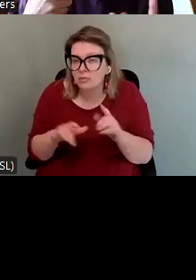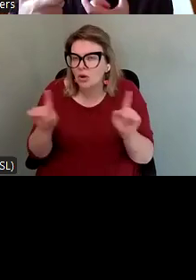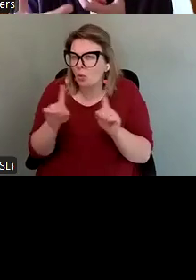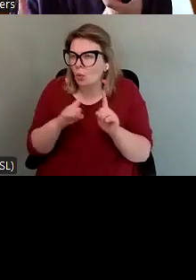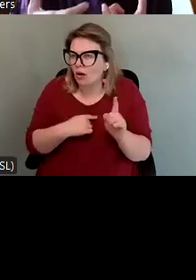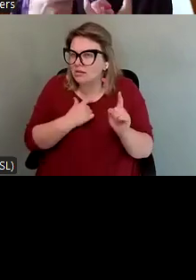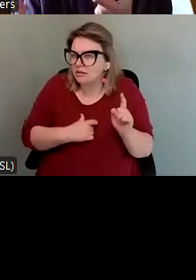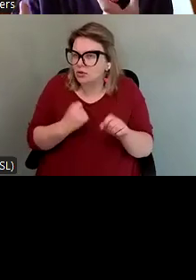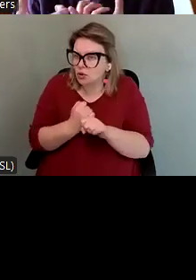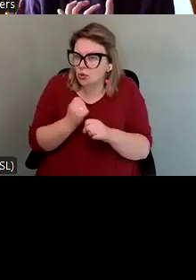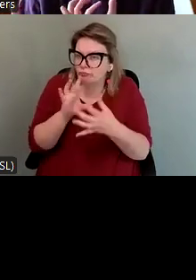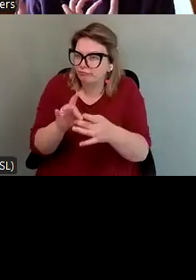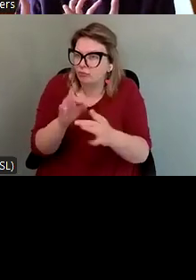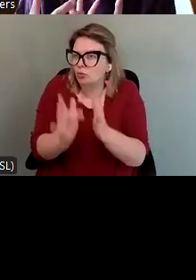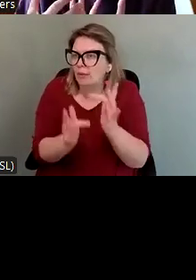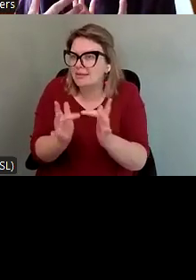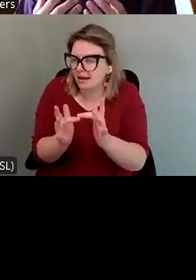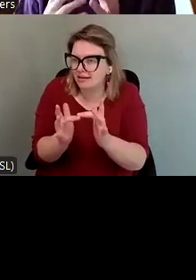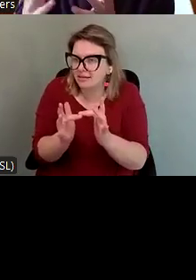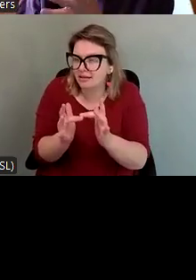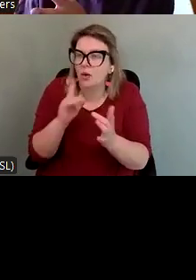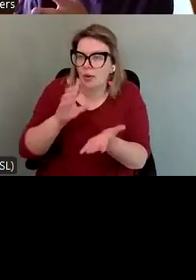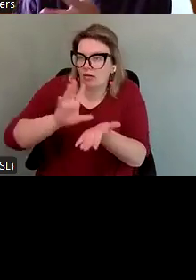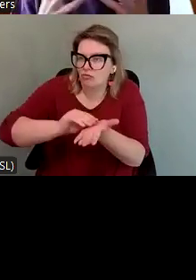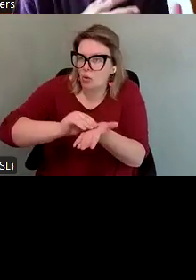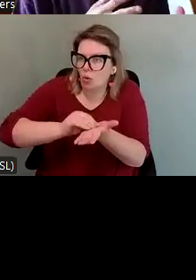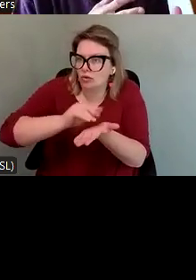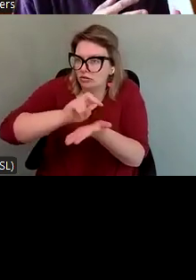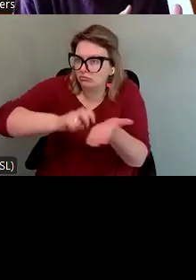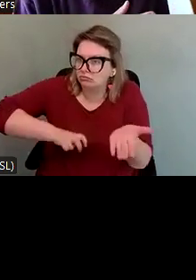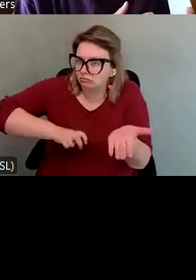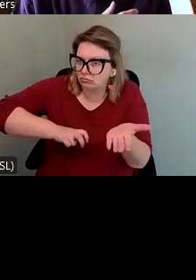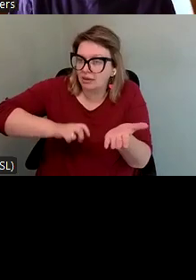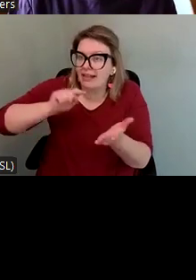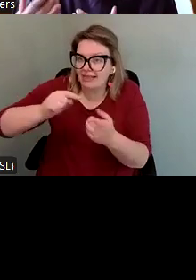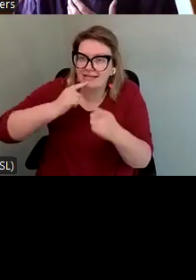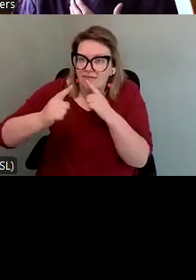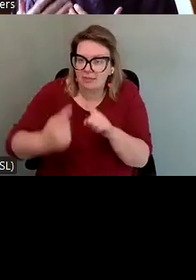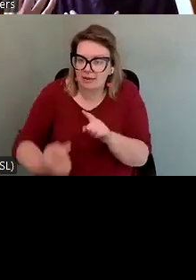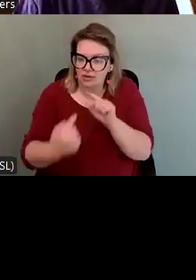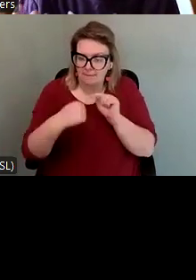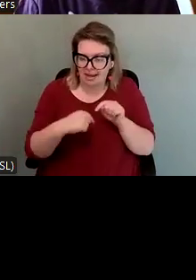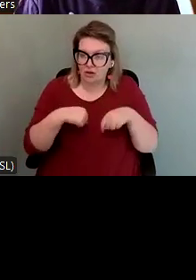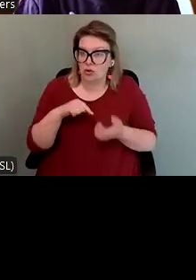that a user could take on your website are then passed back to TikTok to build up an audience profile